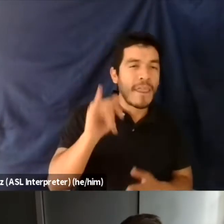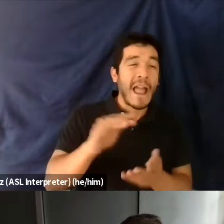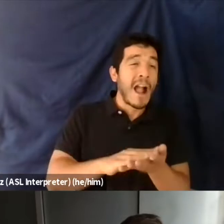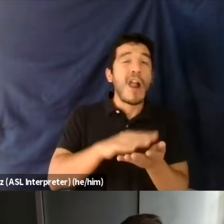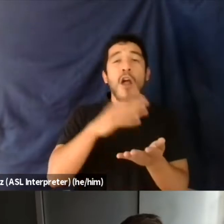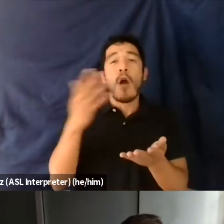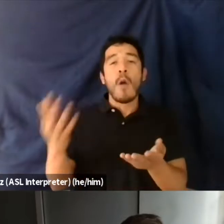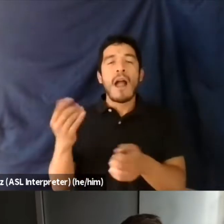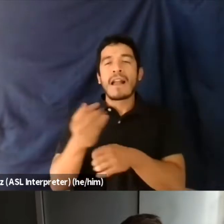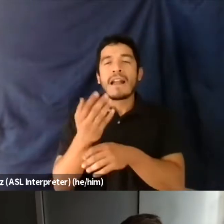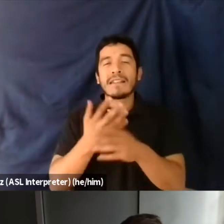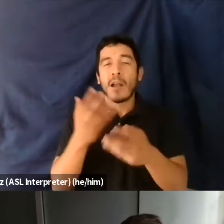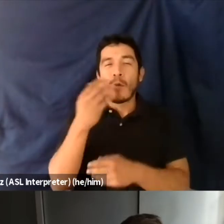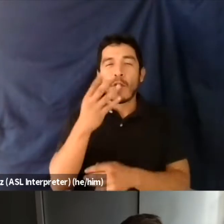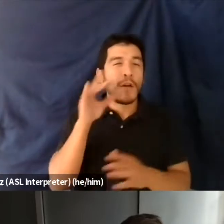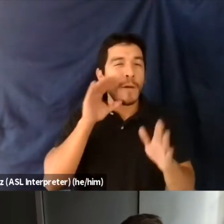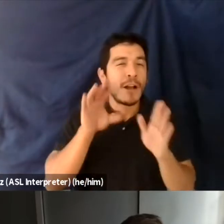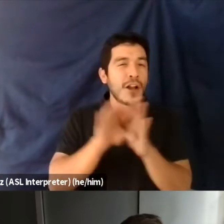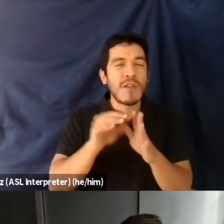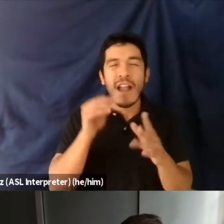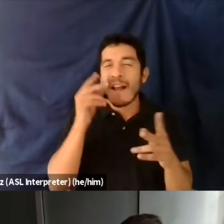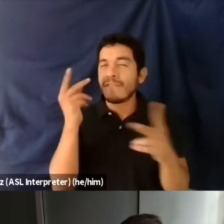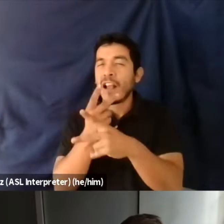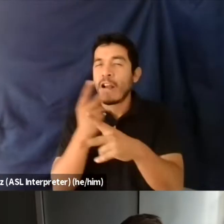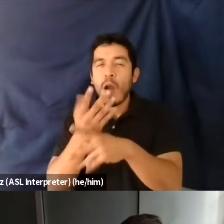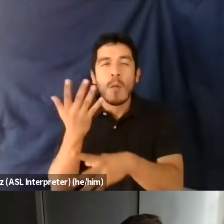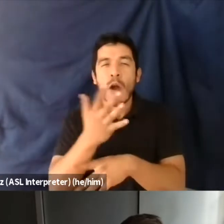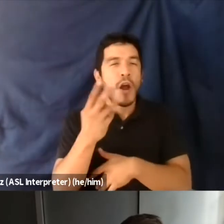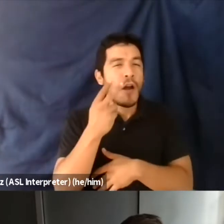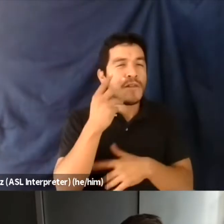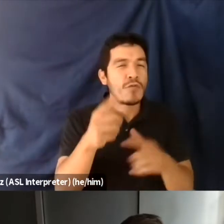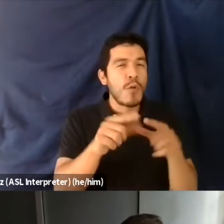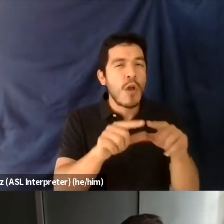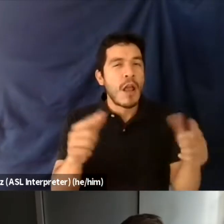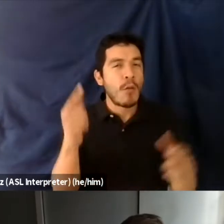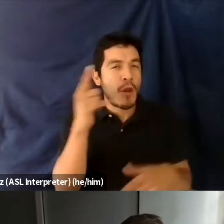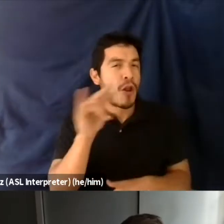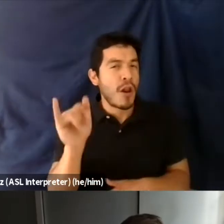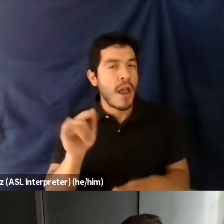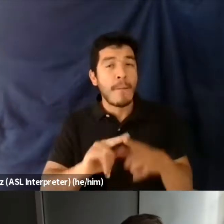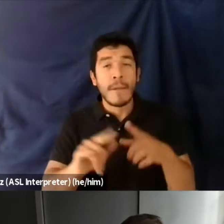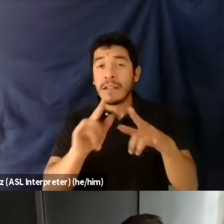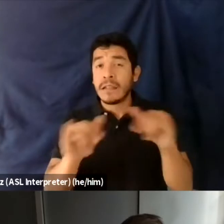and like discover what our visual language was. But also that we could shoot anything